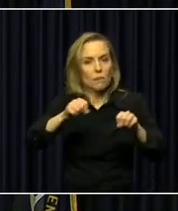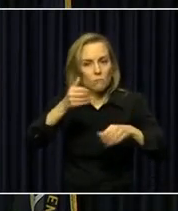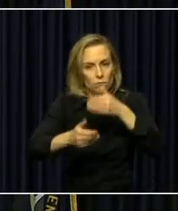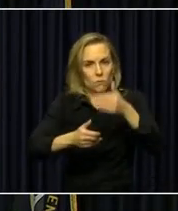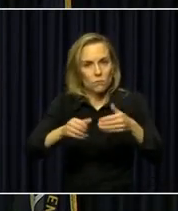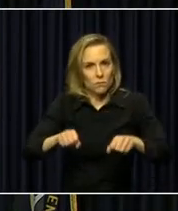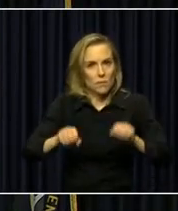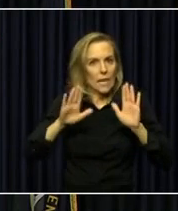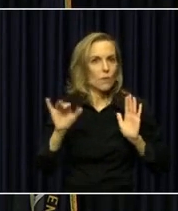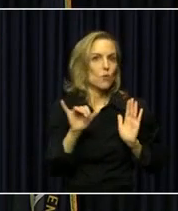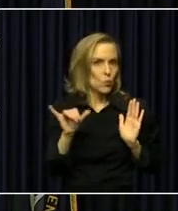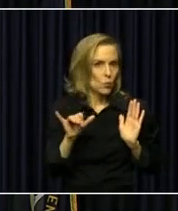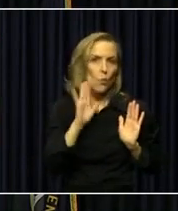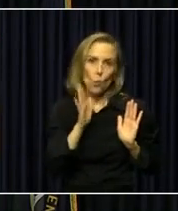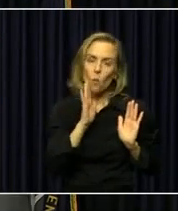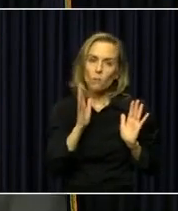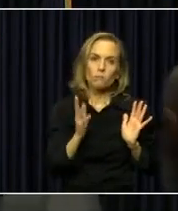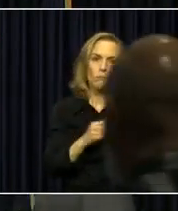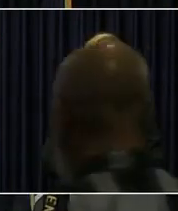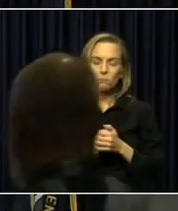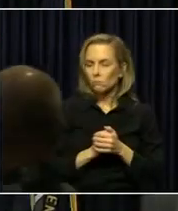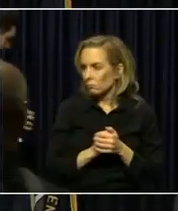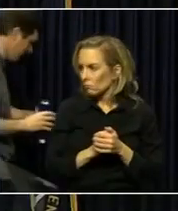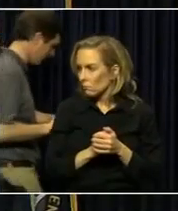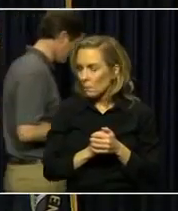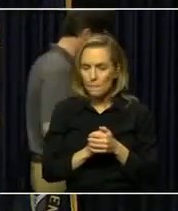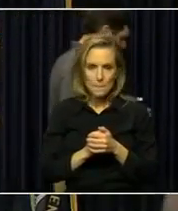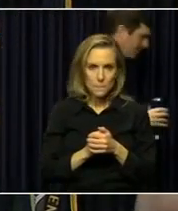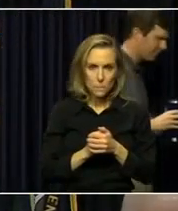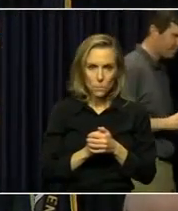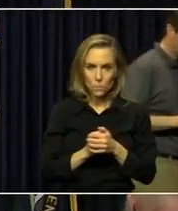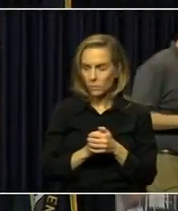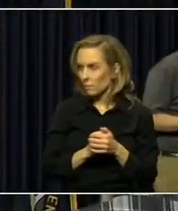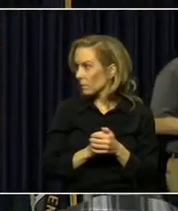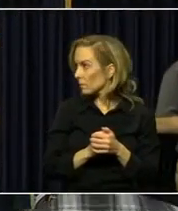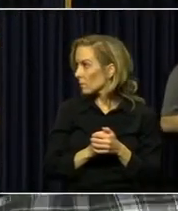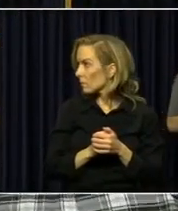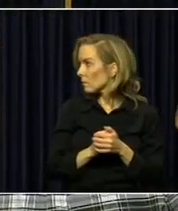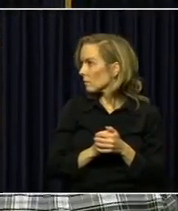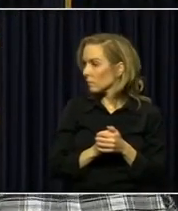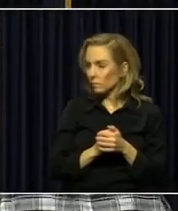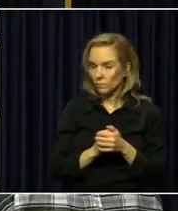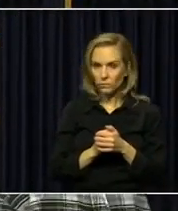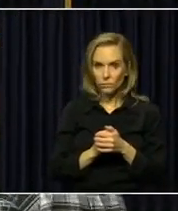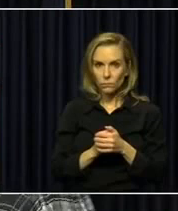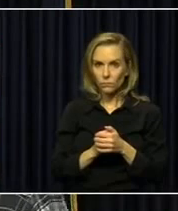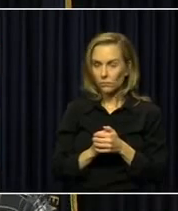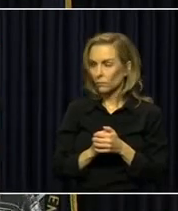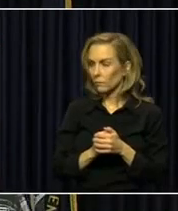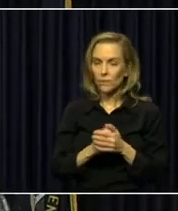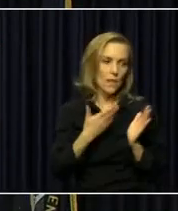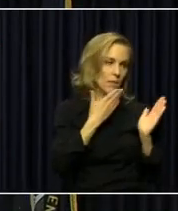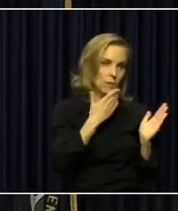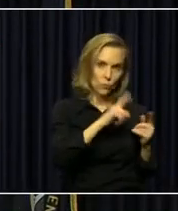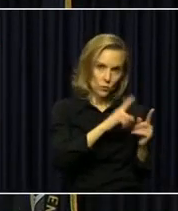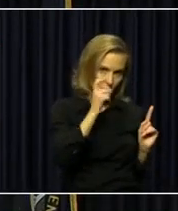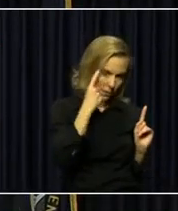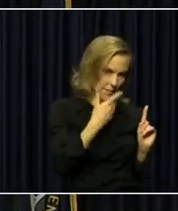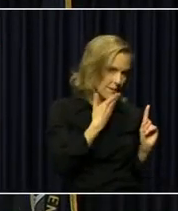WHERE THIS VIRUS GOES, THESE ARE THE PLACES THAT ARE MOST AT RISK. SO WHAT HAVE WE DONE UP UNTIL